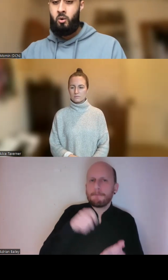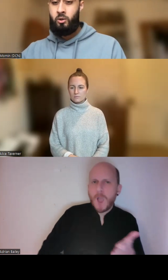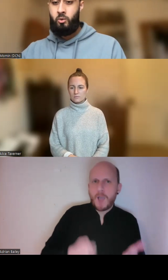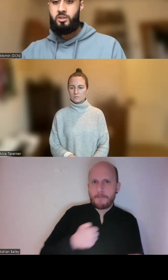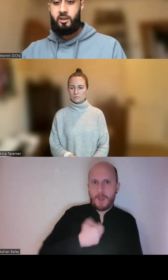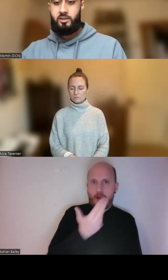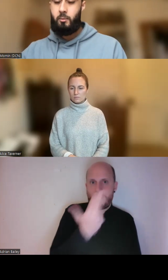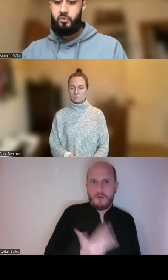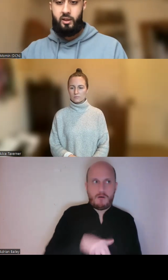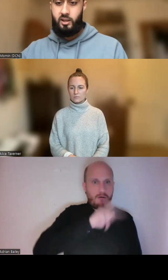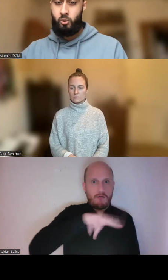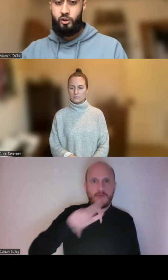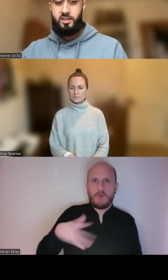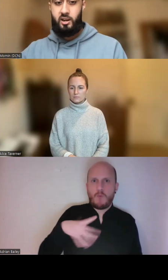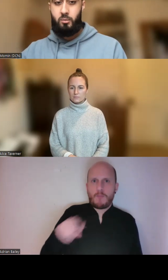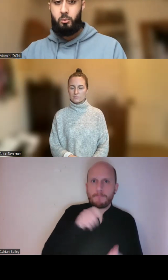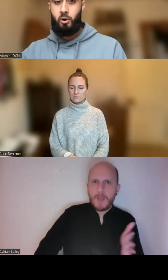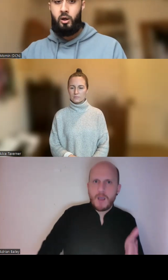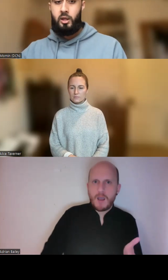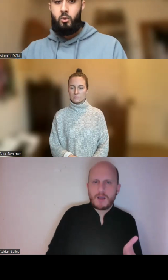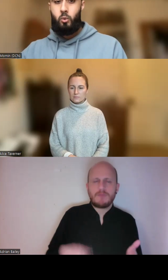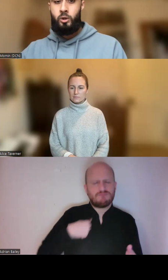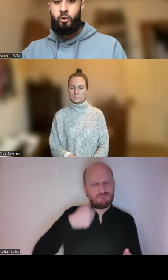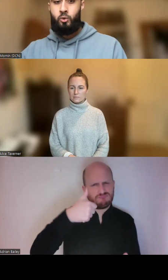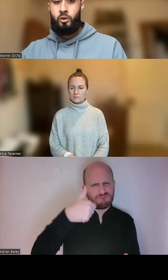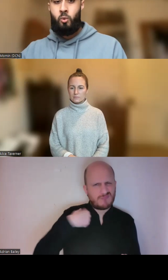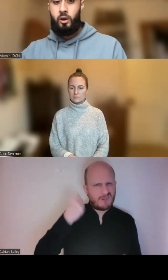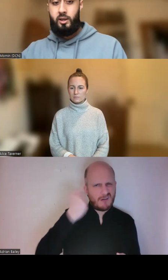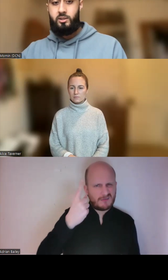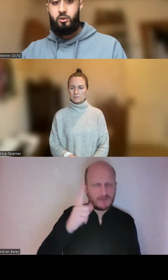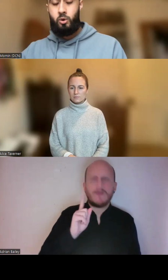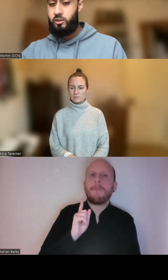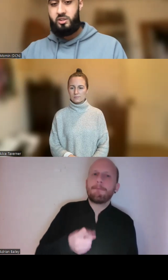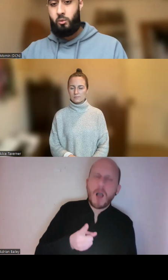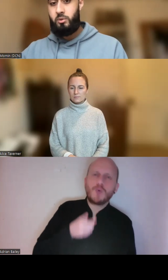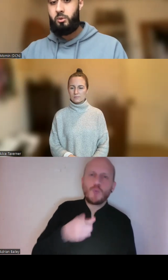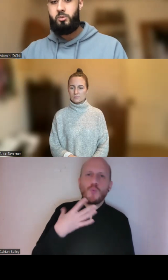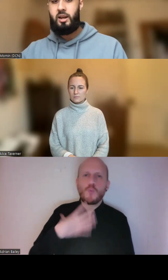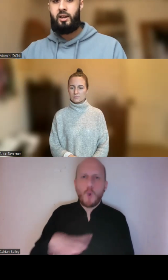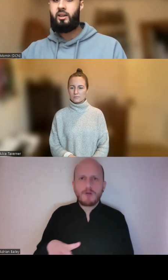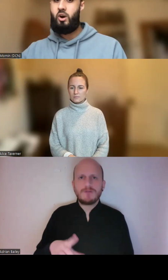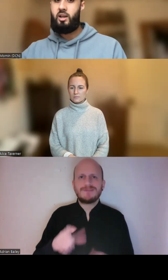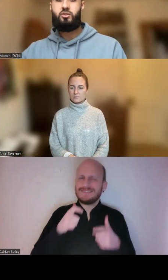All of those things, yes that's all understandable but what you want is you still want people to be liking your ads.